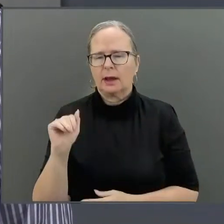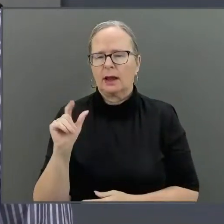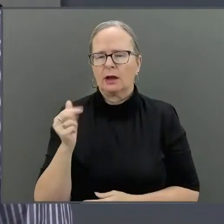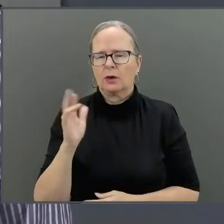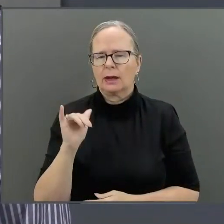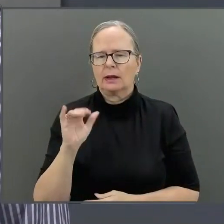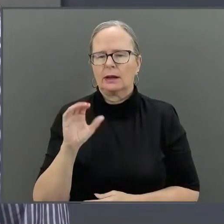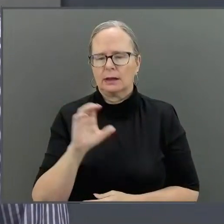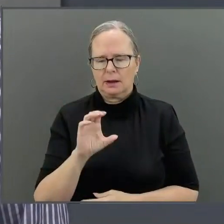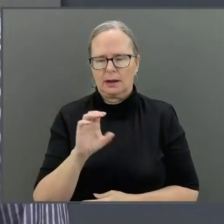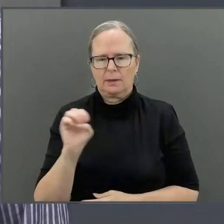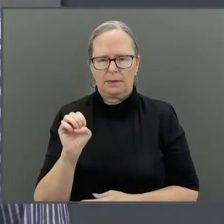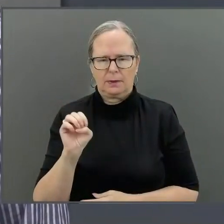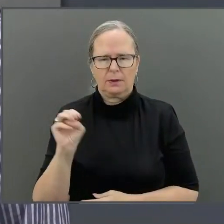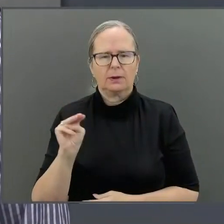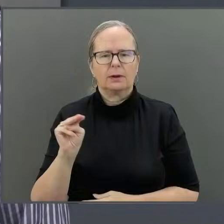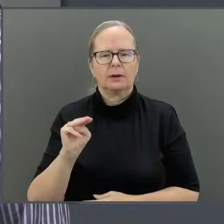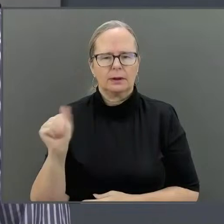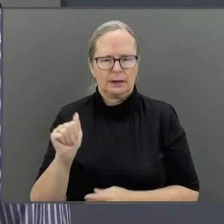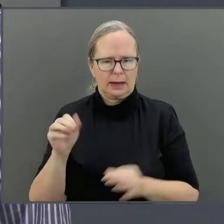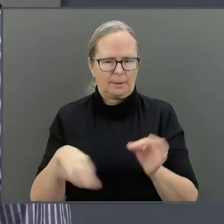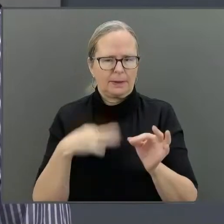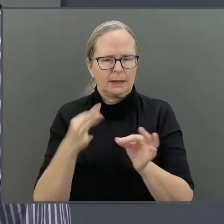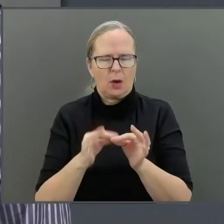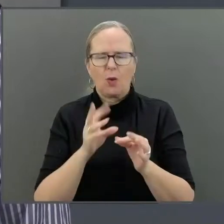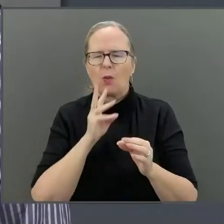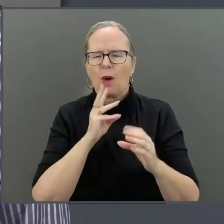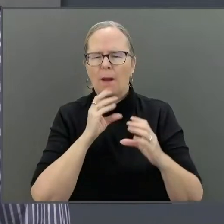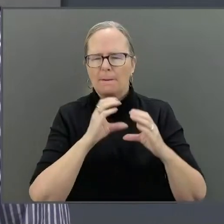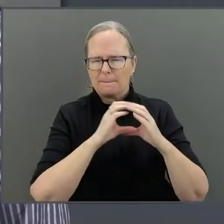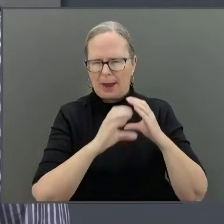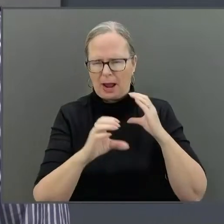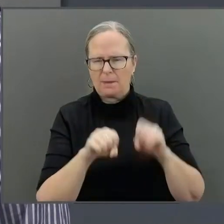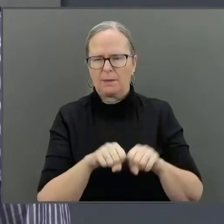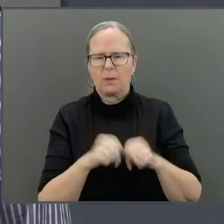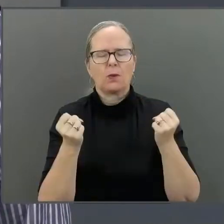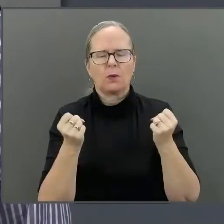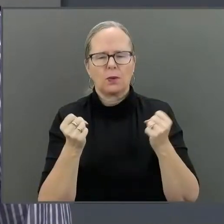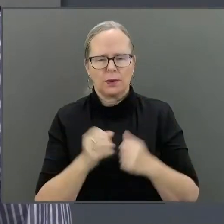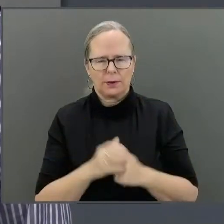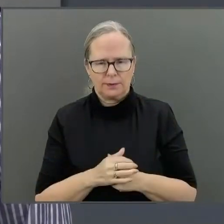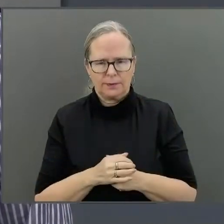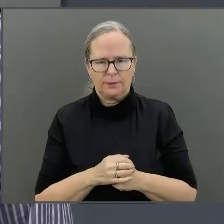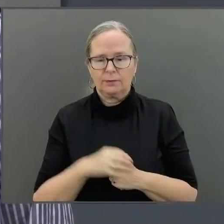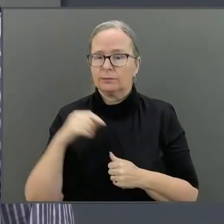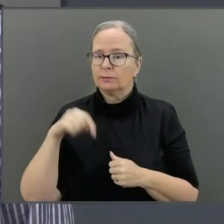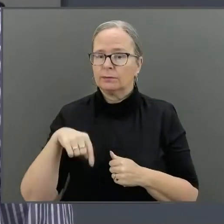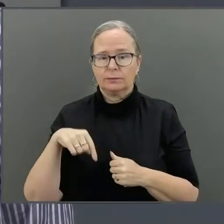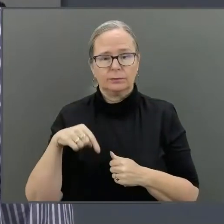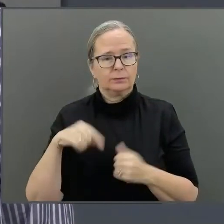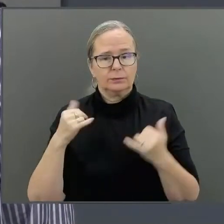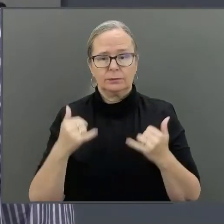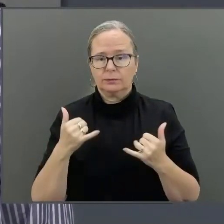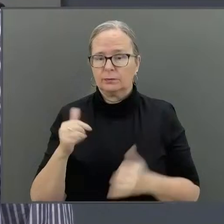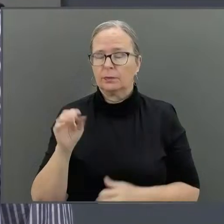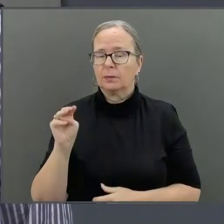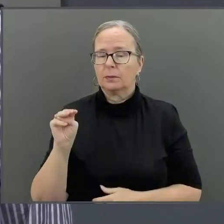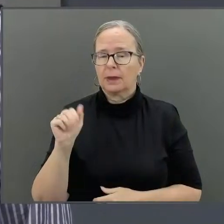today is Mayor joty gondek we have SEMA acting Chief Kobe derer and infrastructure Services